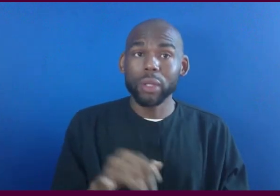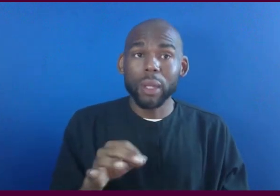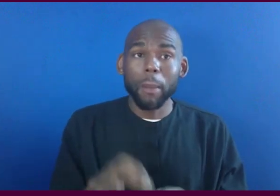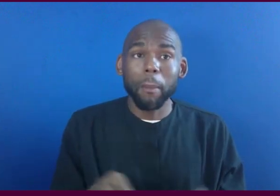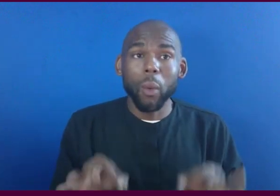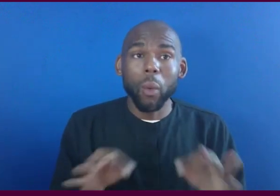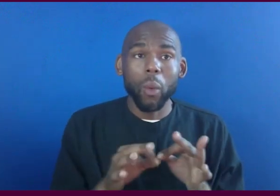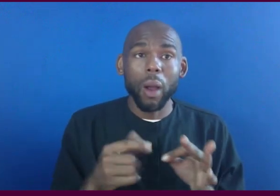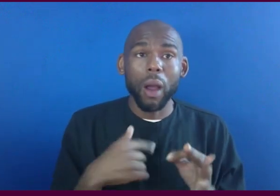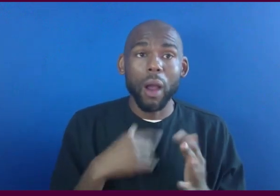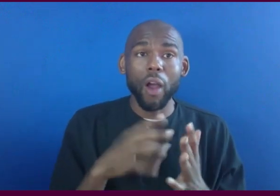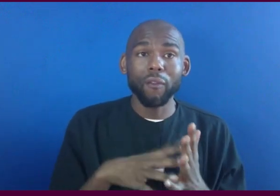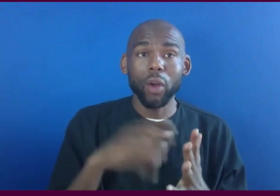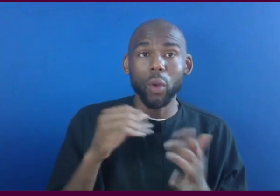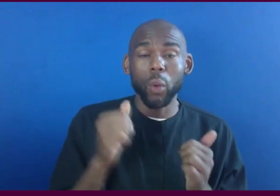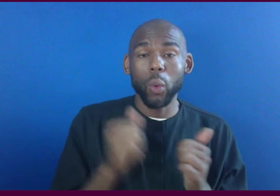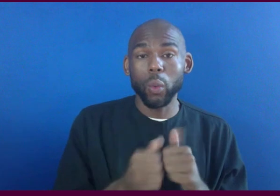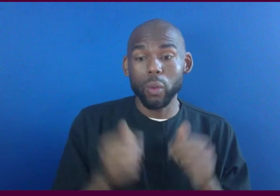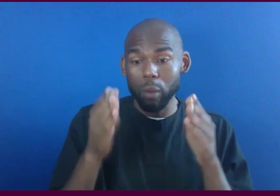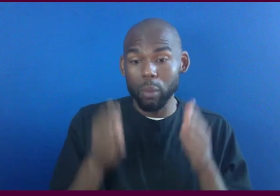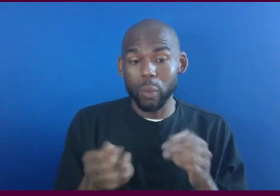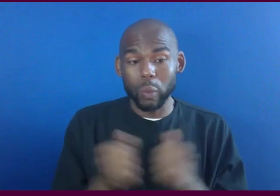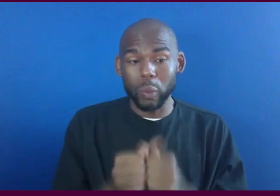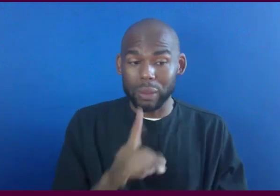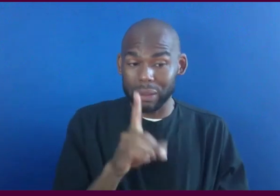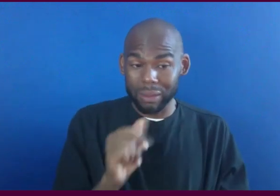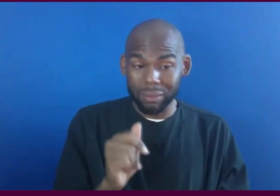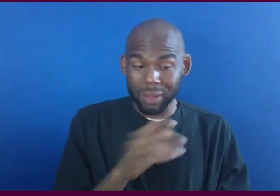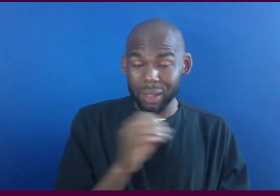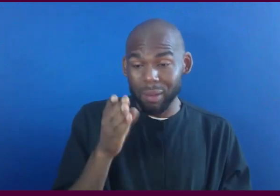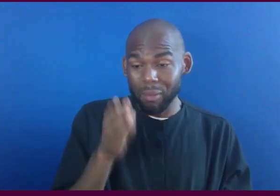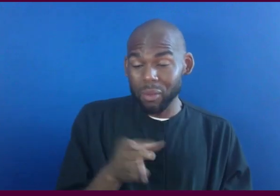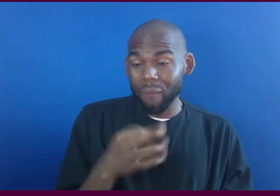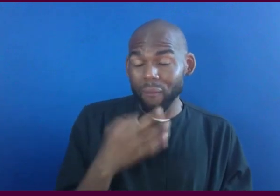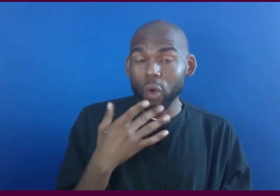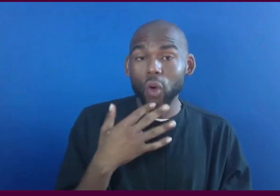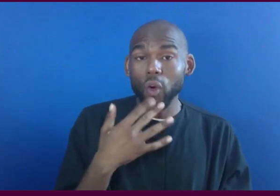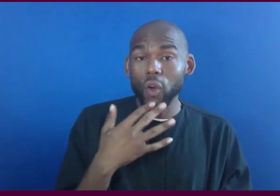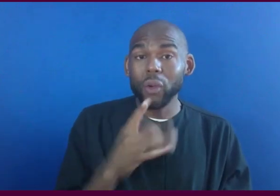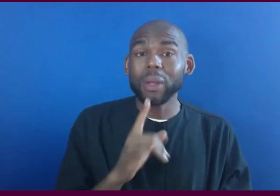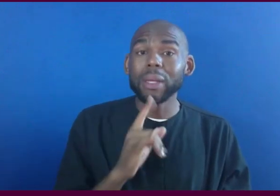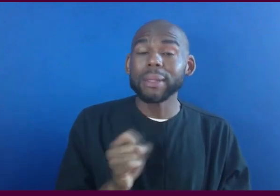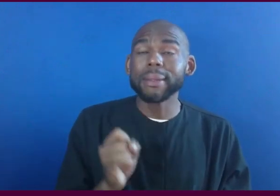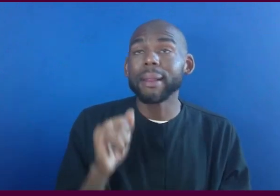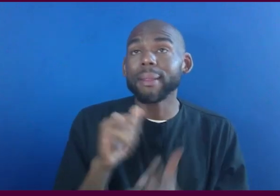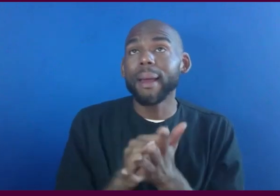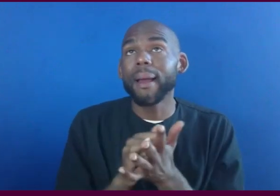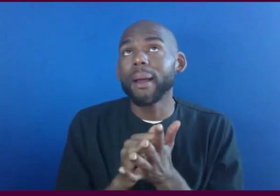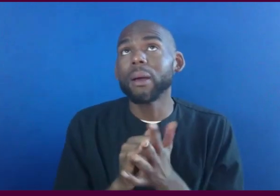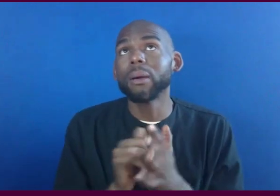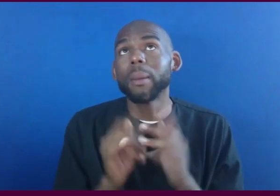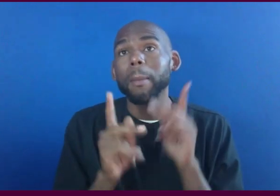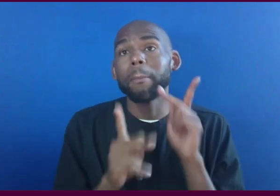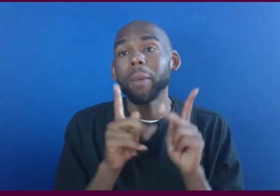important that I've learned as a person with a disability and a person of color is that